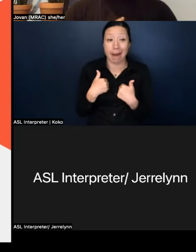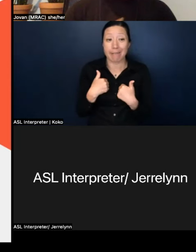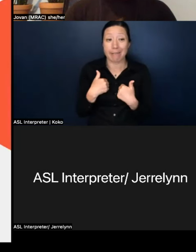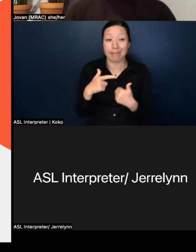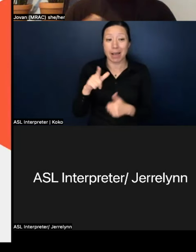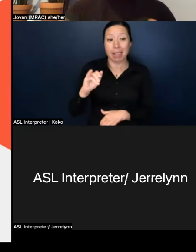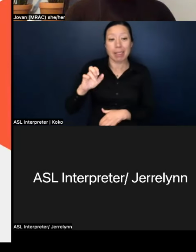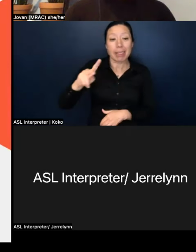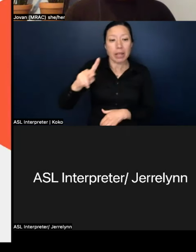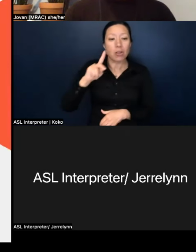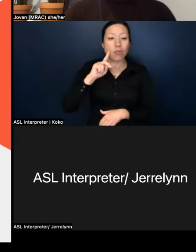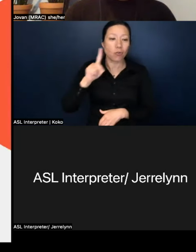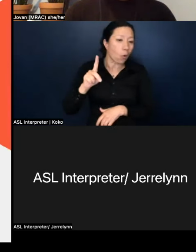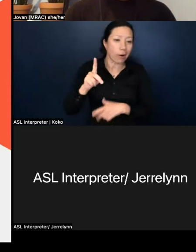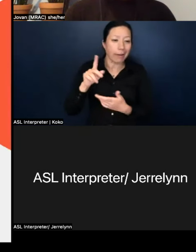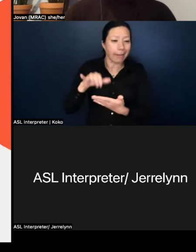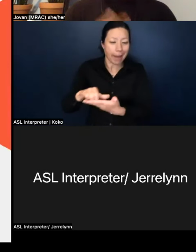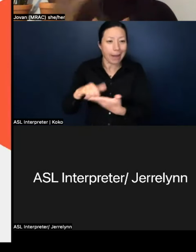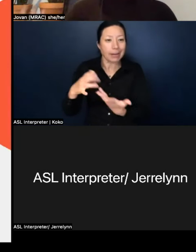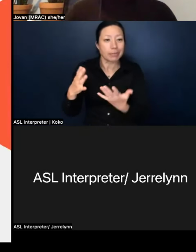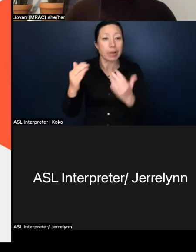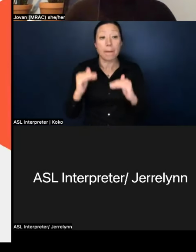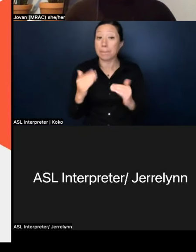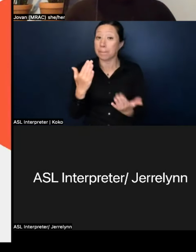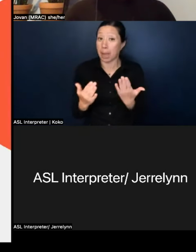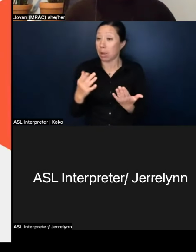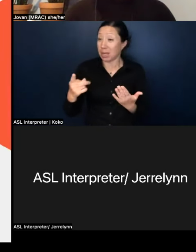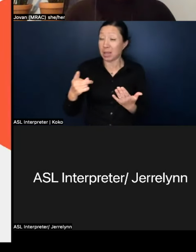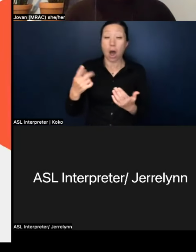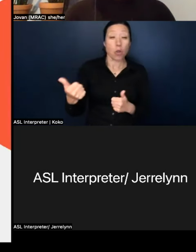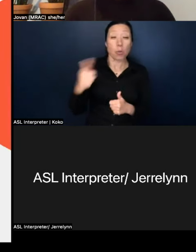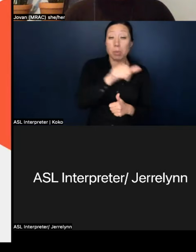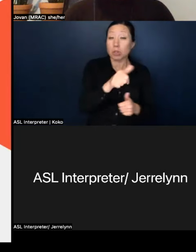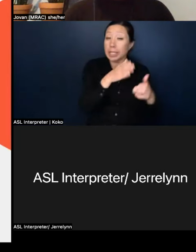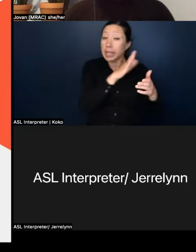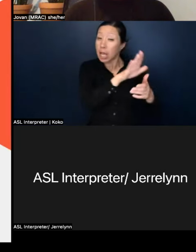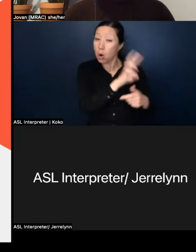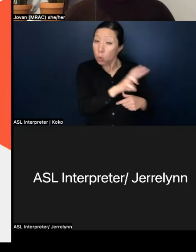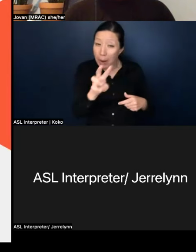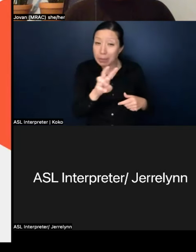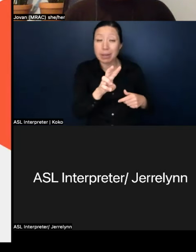Or you might have some published work on somebody else's website or platform, you can send us that as well.